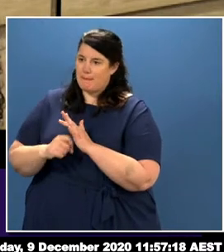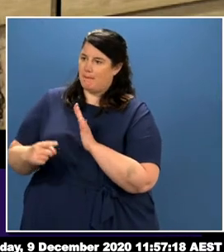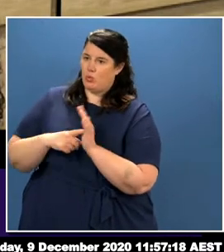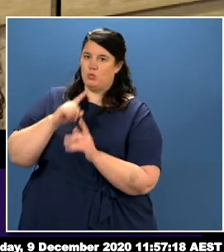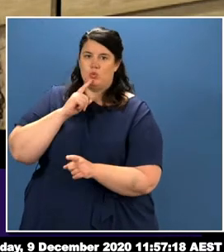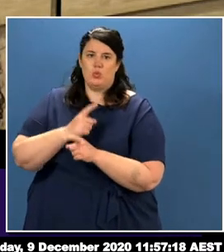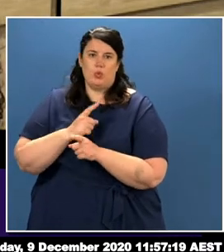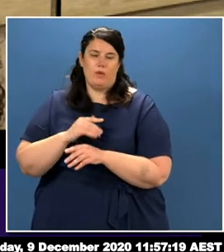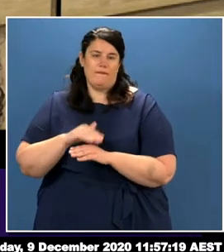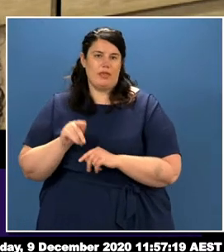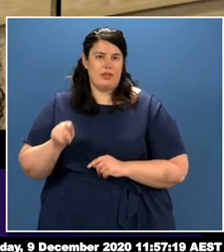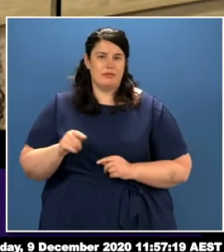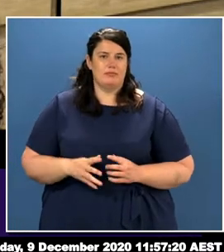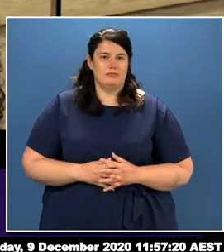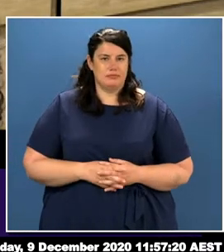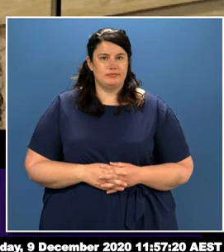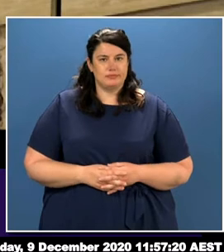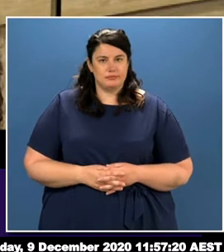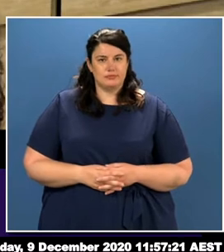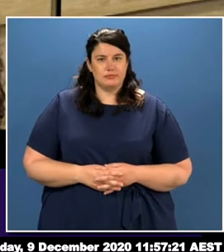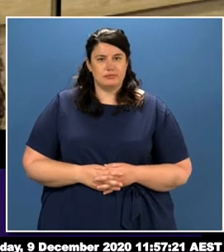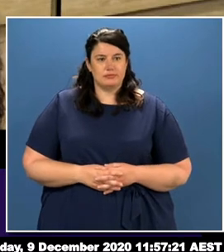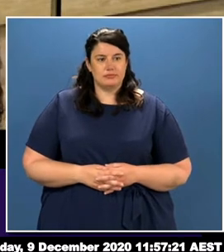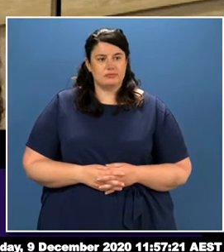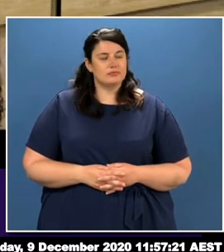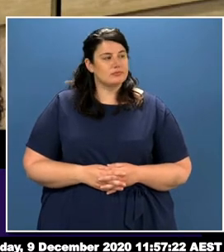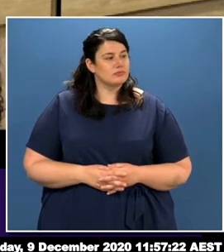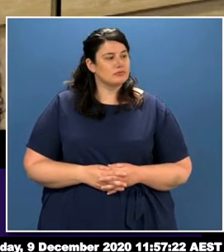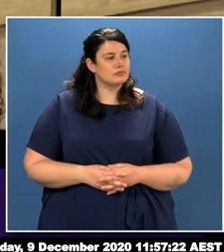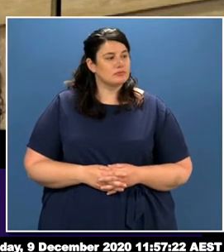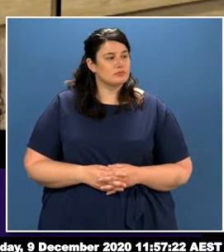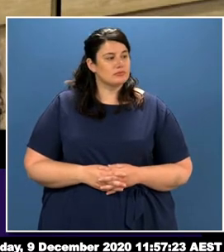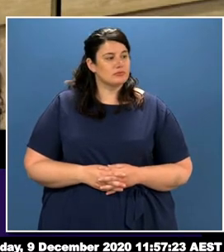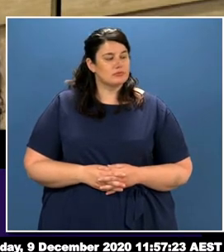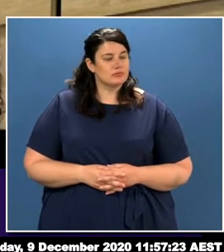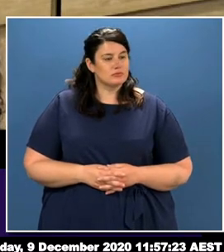work as well. I'm sorry to cut you off then.